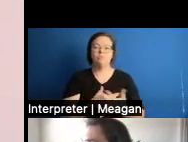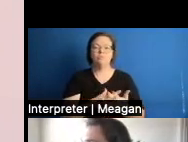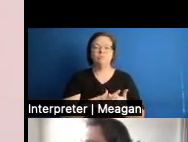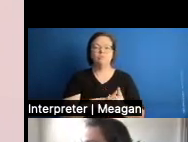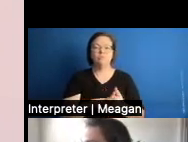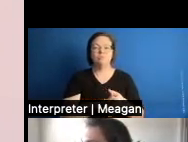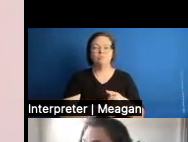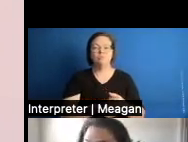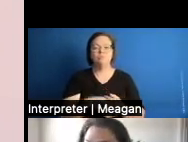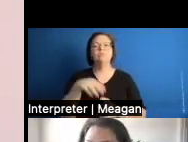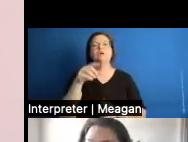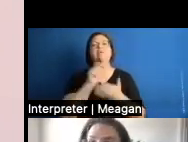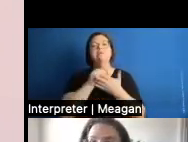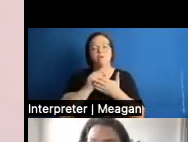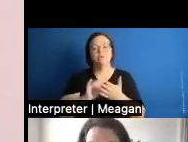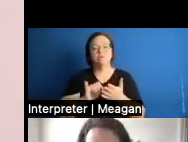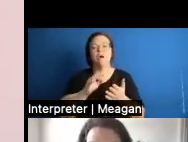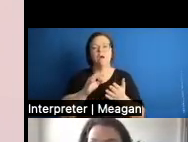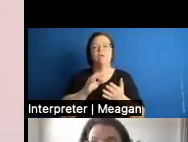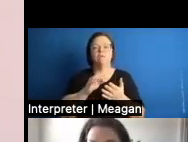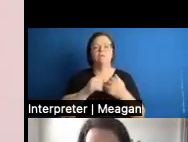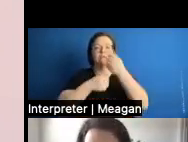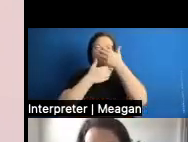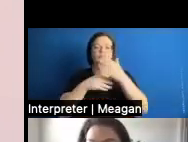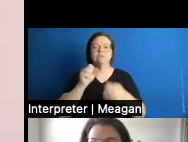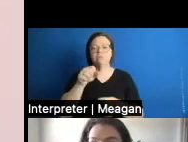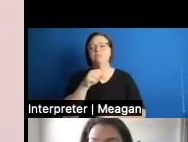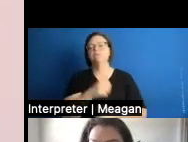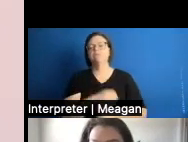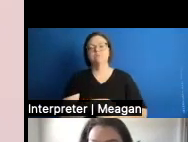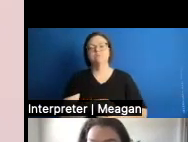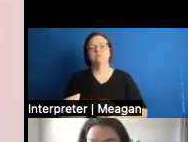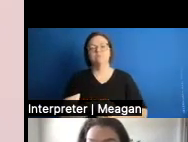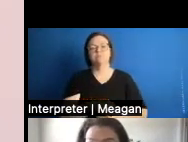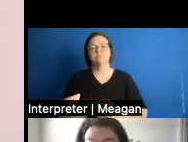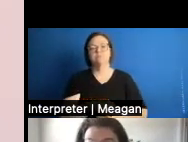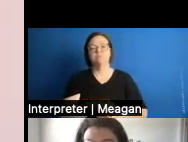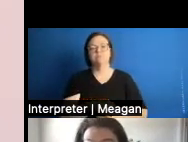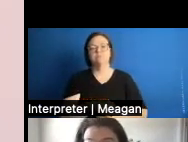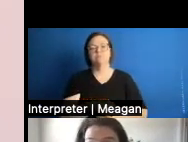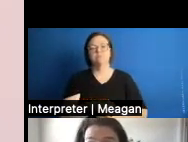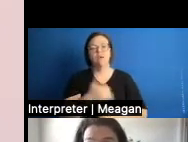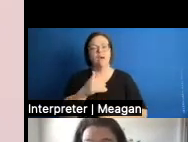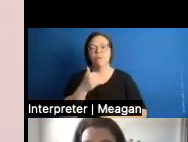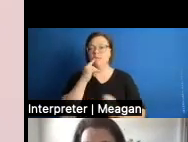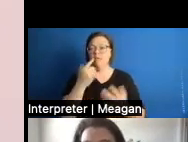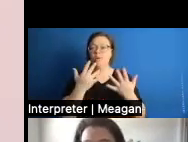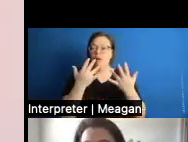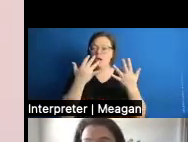Diaries of a Terrorist. Yeah. What a long awaited debut too. Soto’s been writing